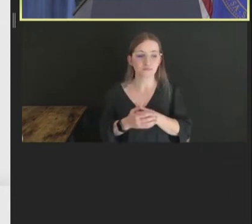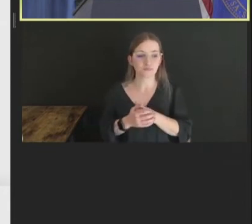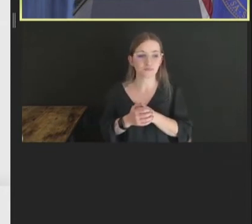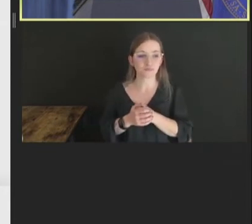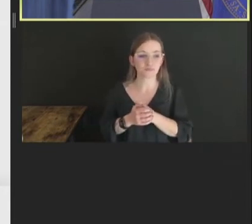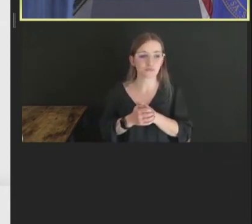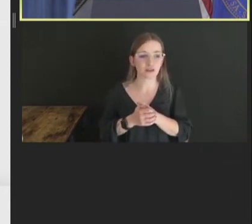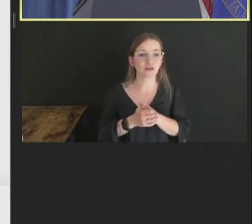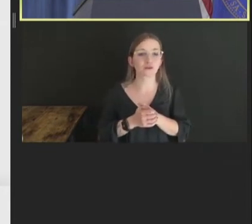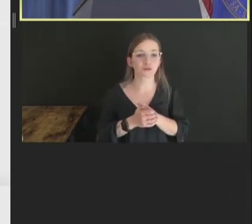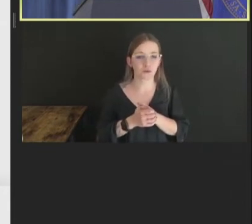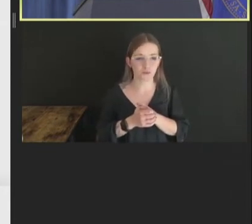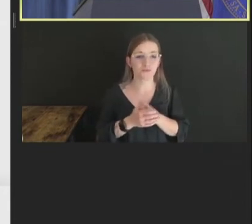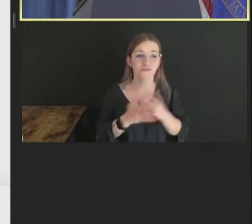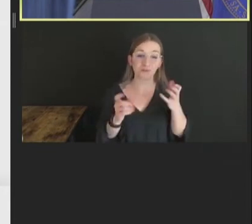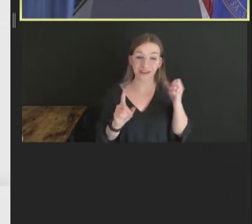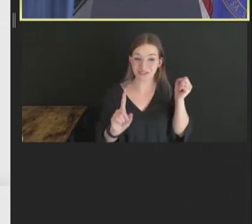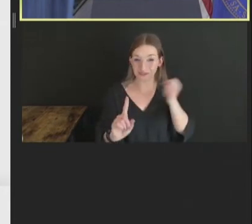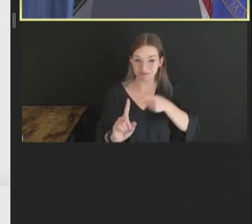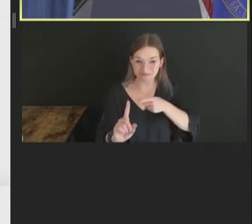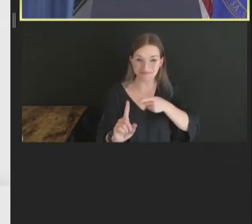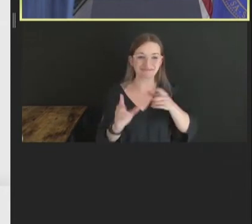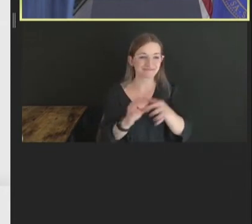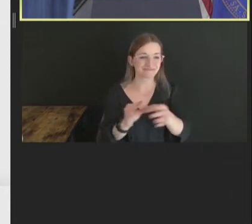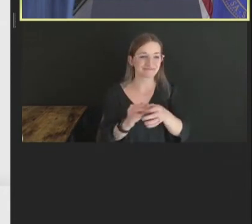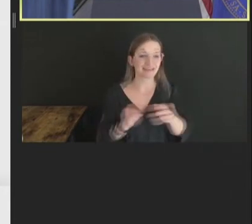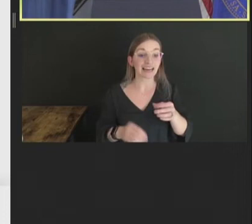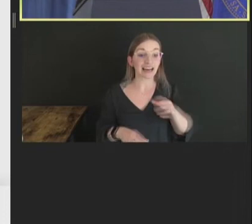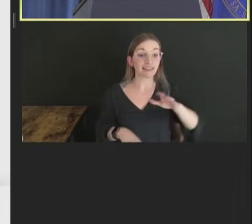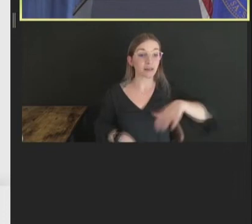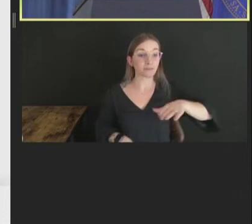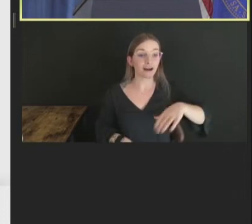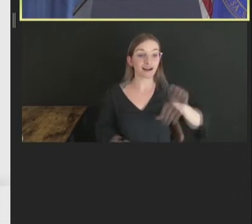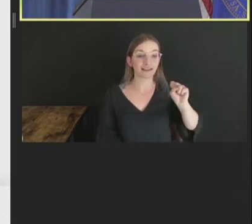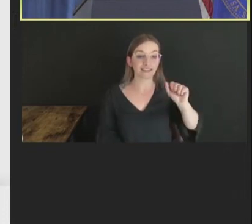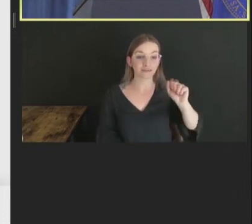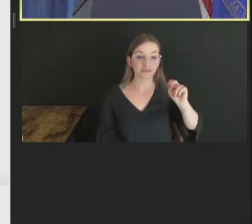to point out, so down in the bottom is Santa Cruz County, and if you look at our state COVID